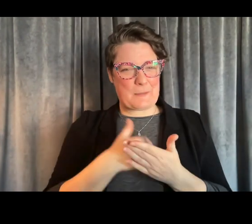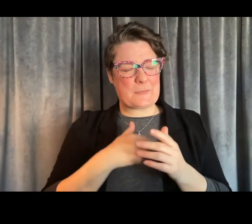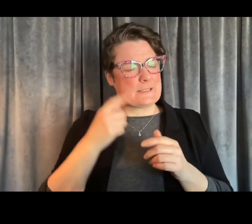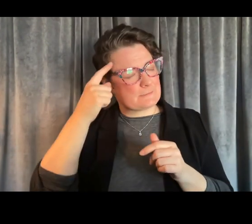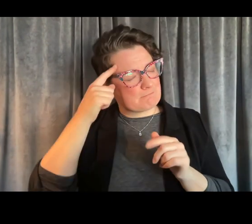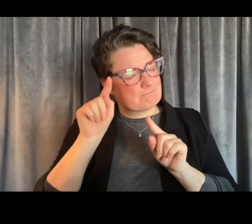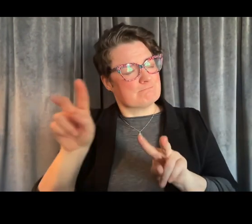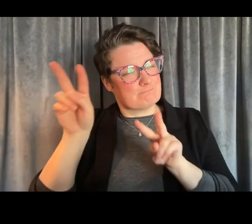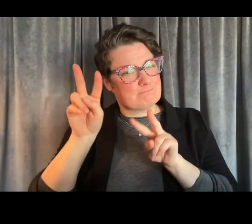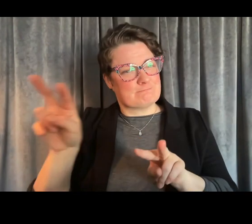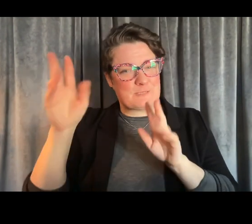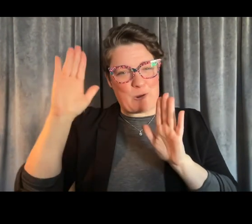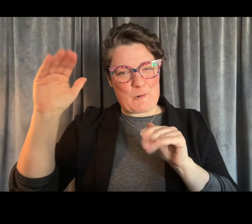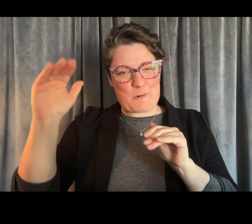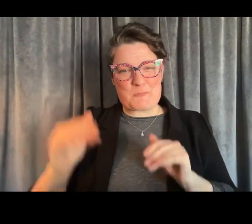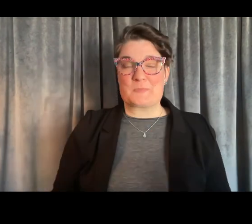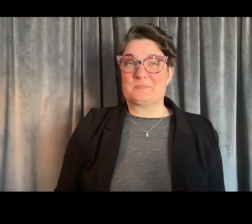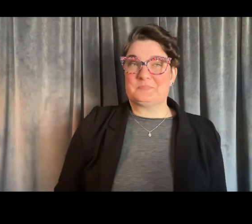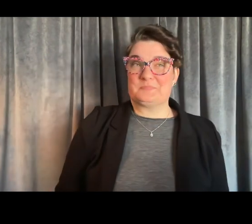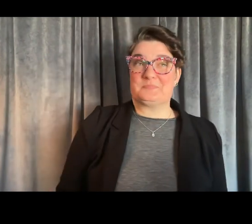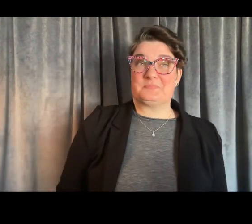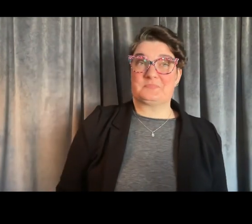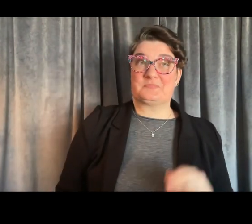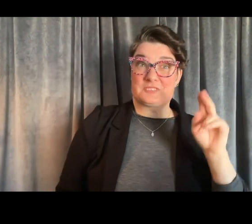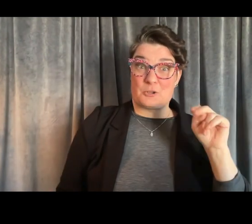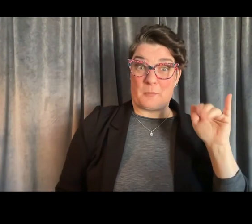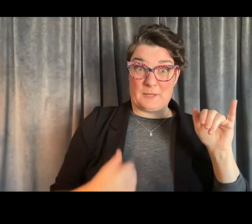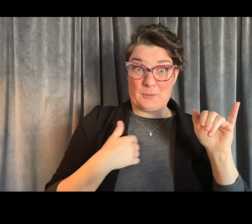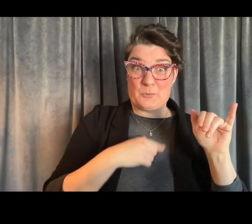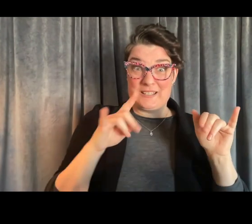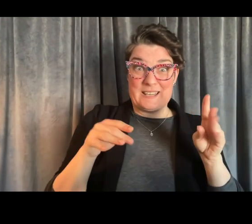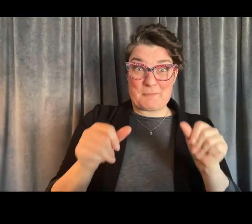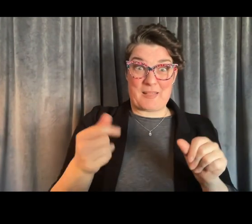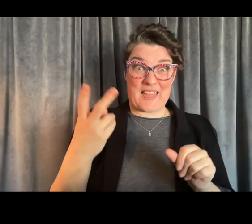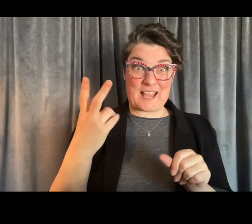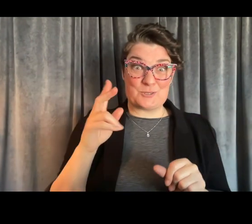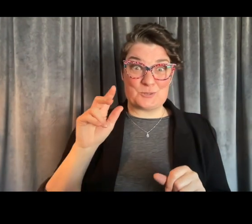Nomy: We planted two almond trees this year and when we were getting